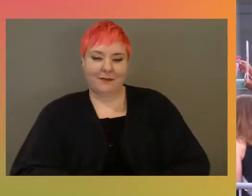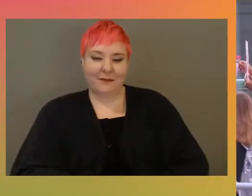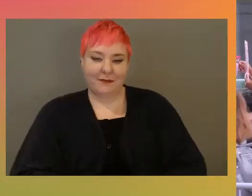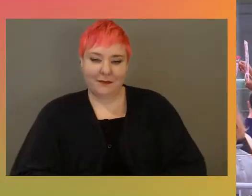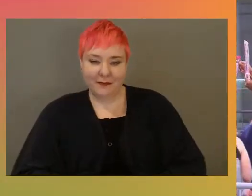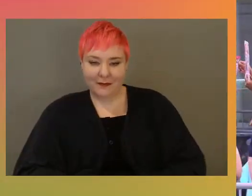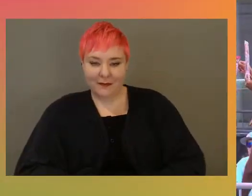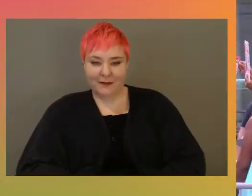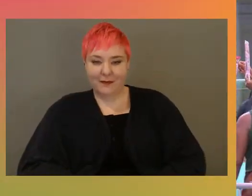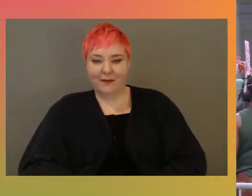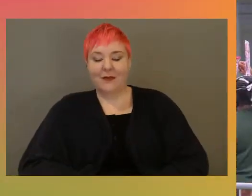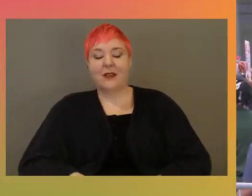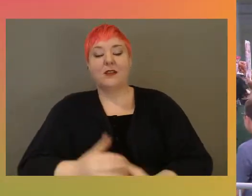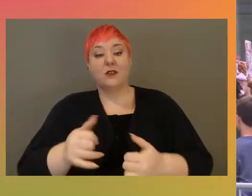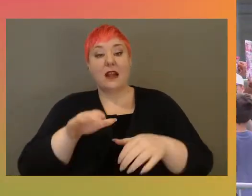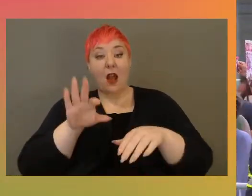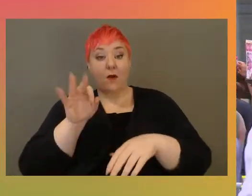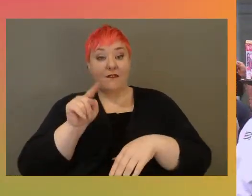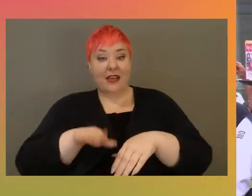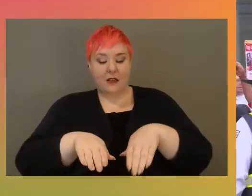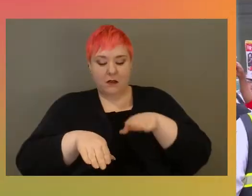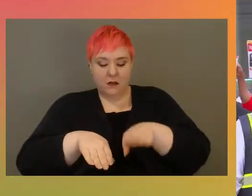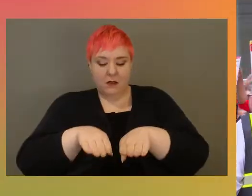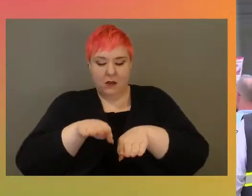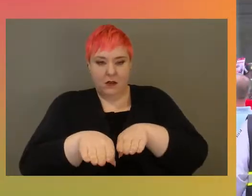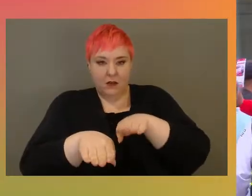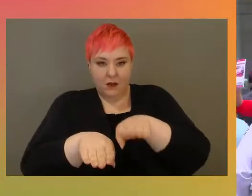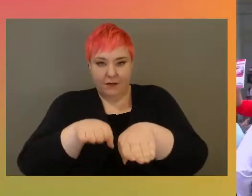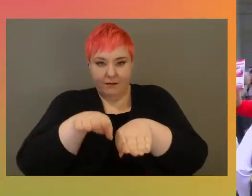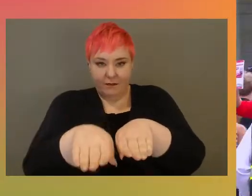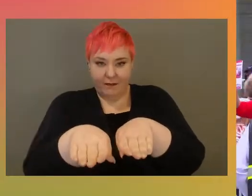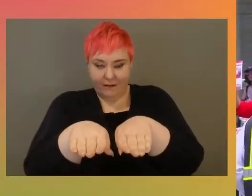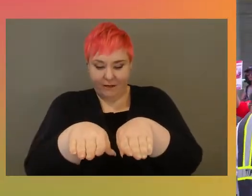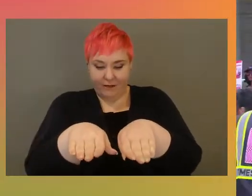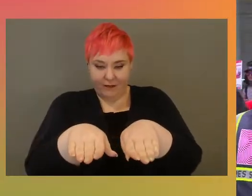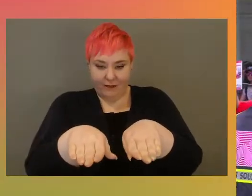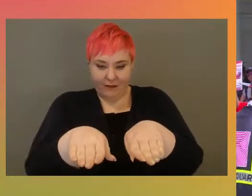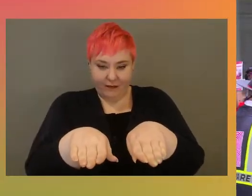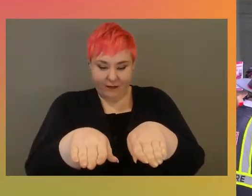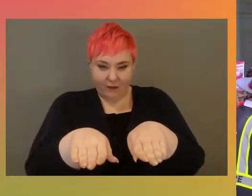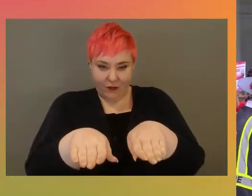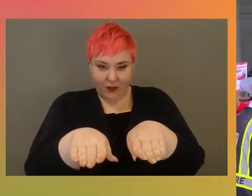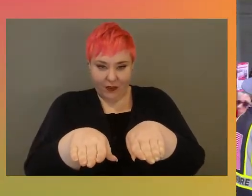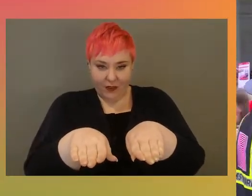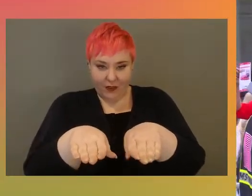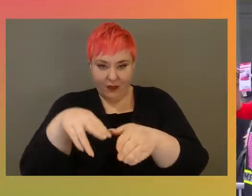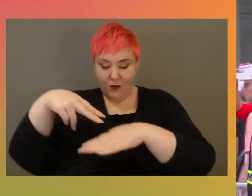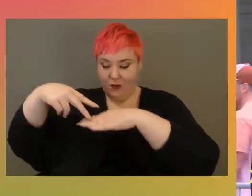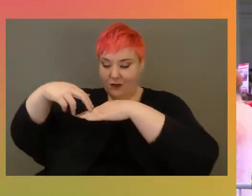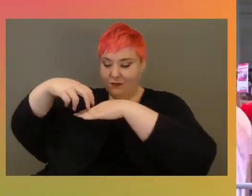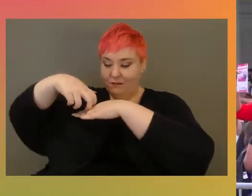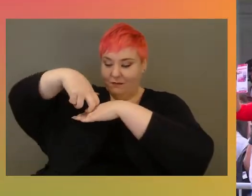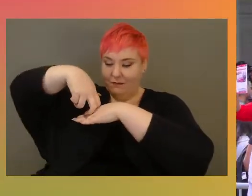MASSAGE, CHANCES ARE, OH MY SHOULDERS, WE CARRY SO MUCH WEIGHT ON OUR SHOULDERS.